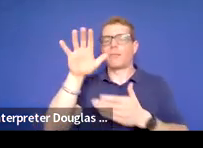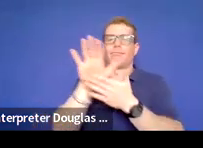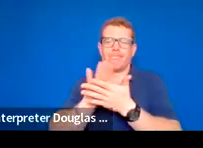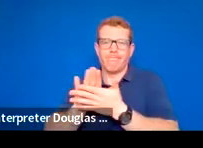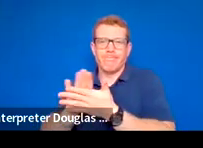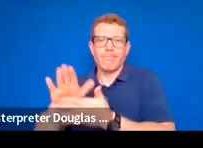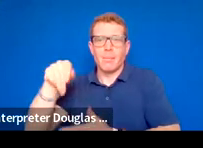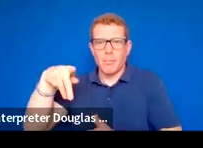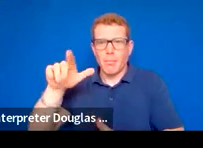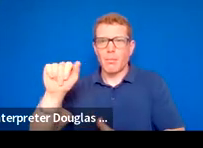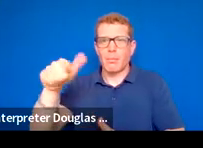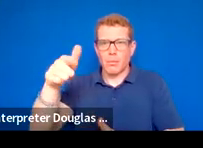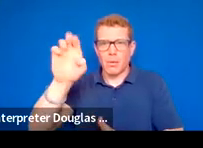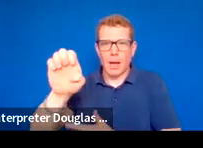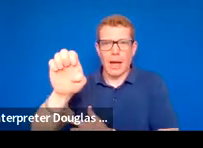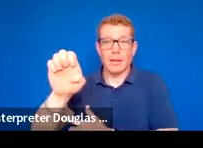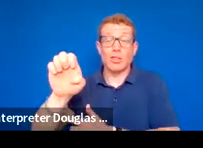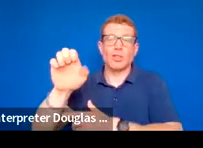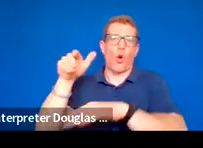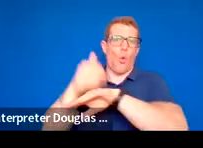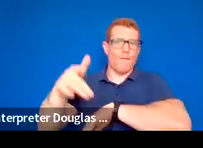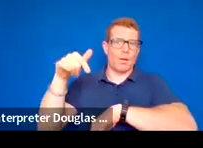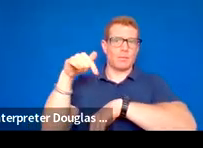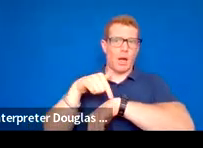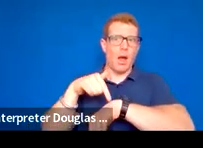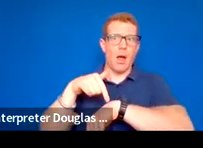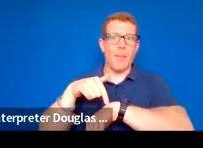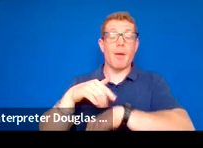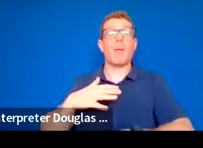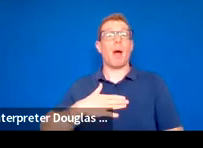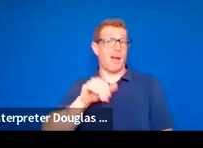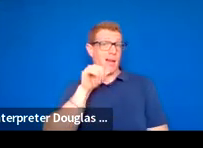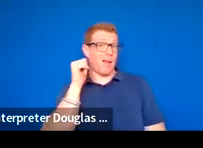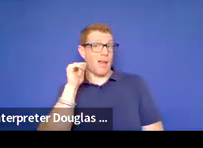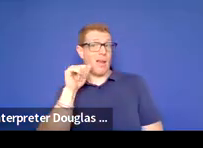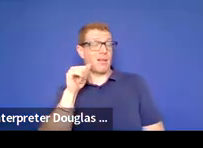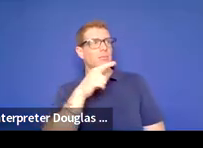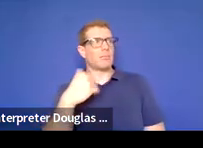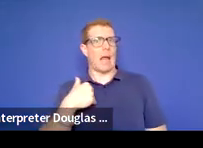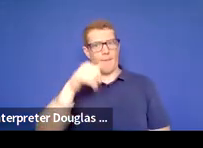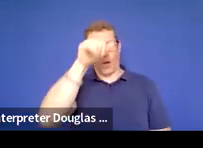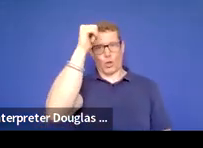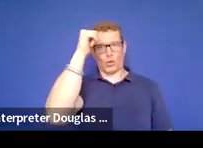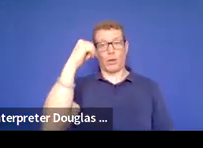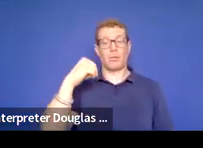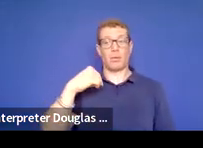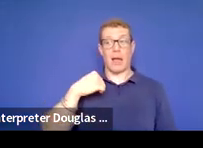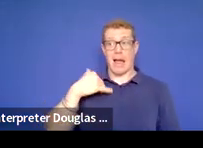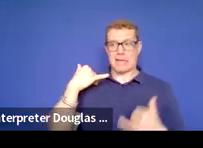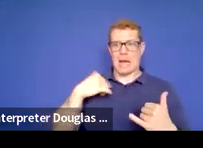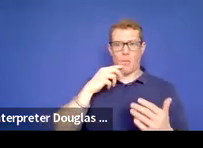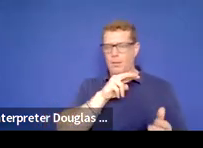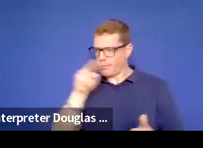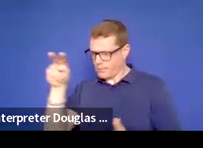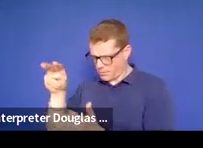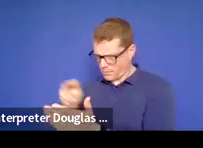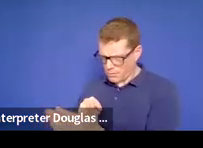My aunt, who had allzheimer's and I I look back at this research and go She never slept but 3, 4 h a night.